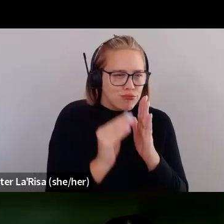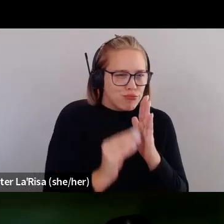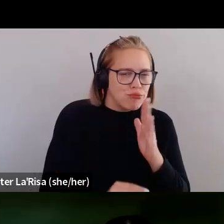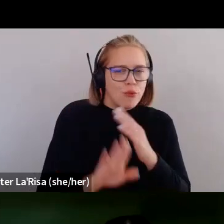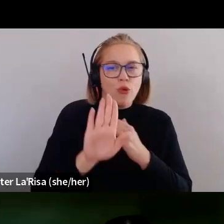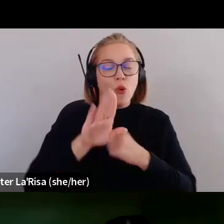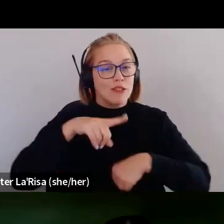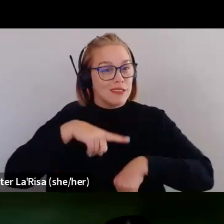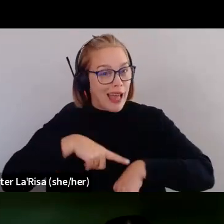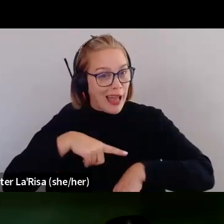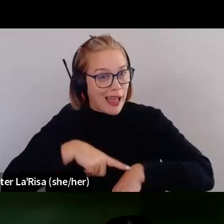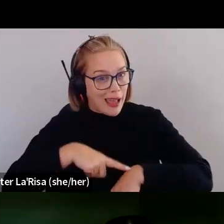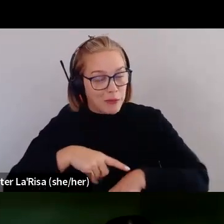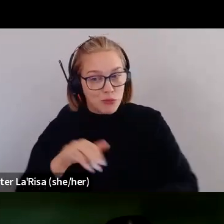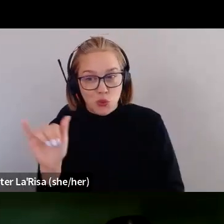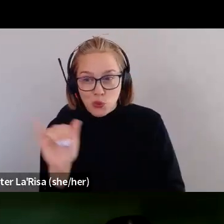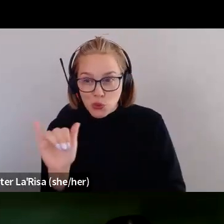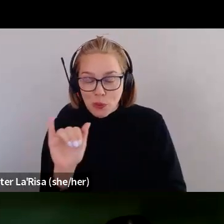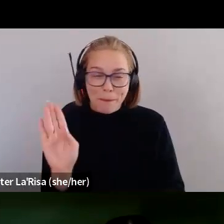today. I am so glad you all are here. Thank you for your really